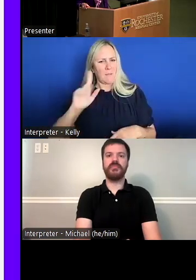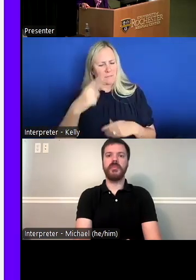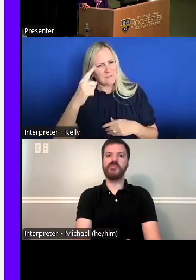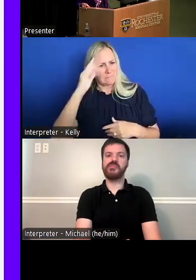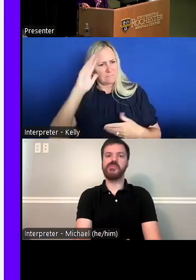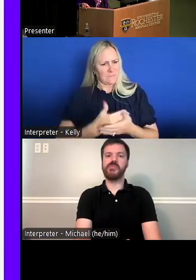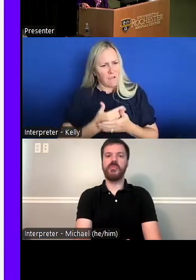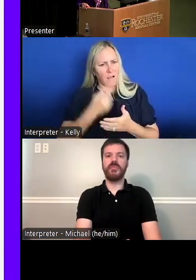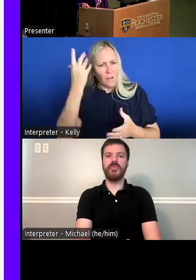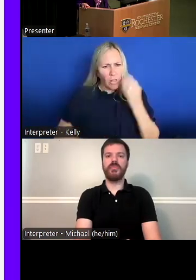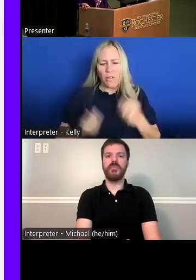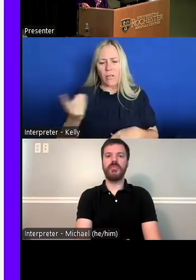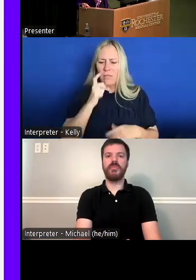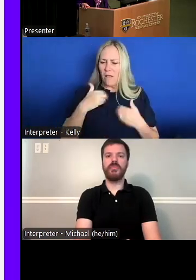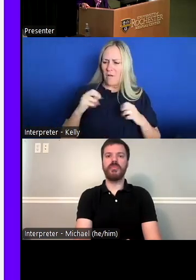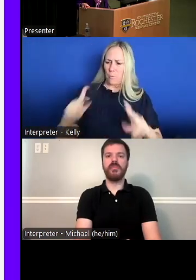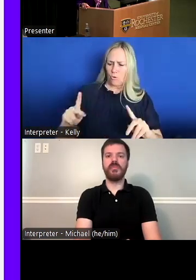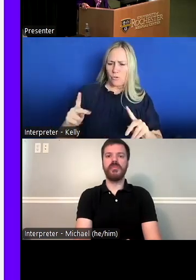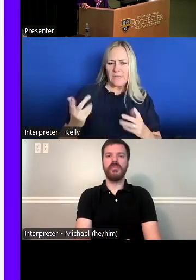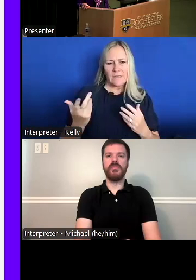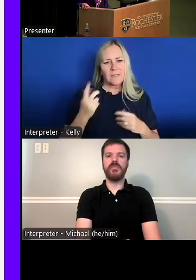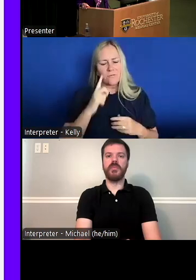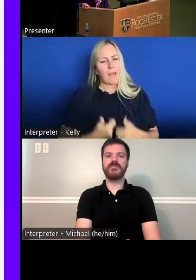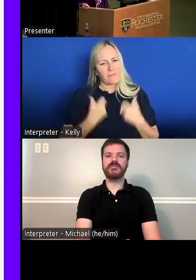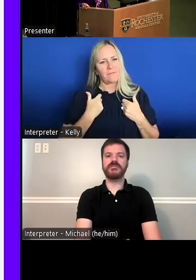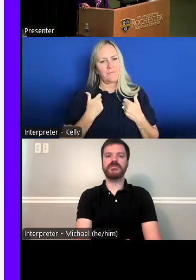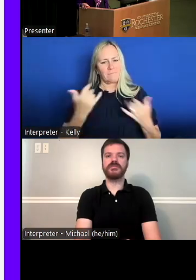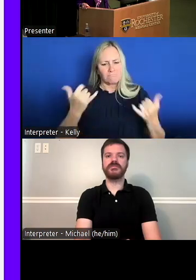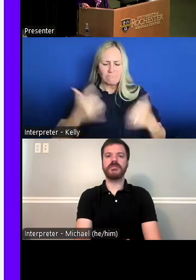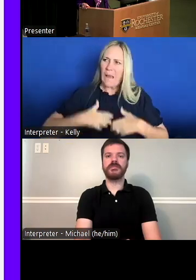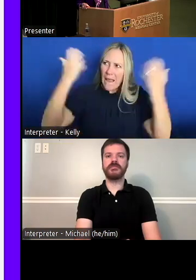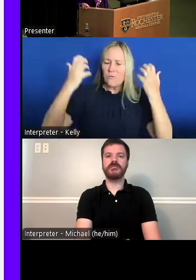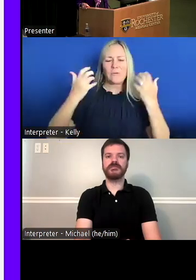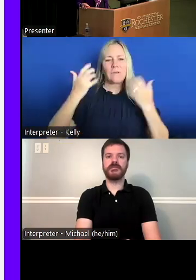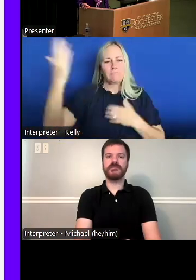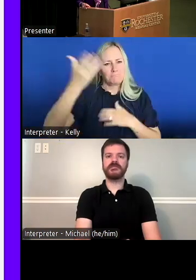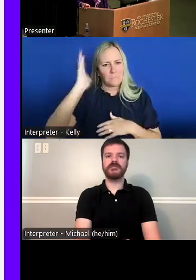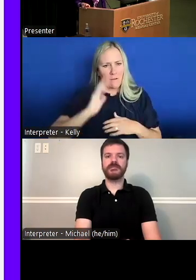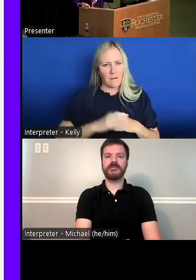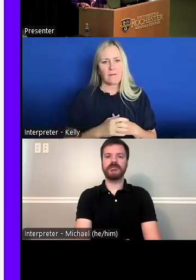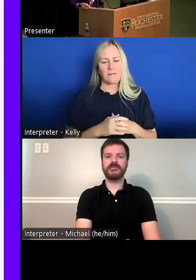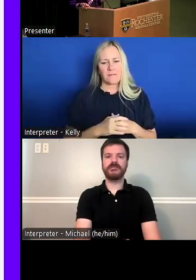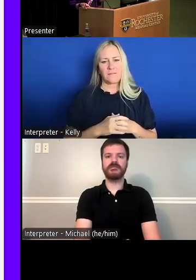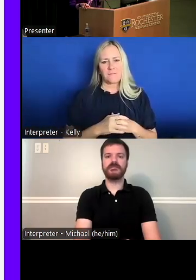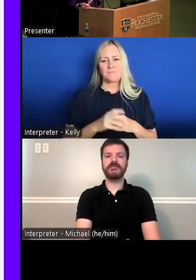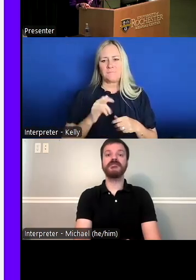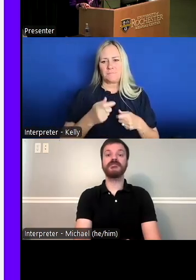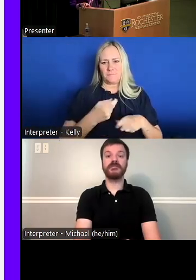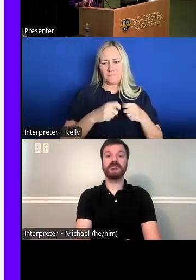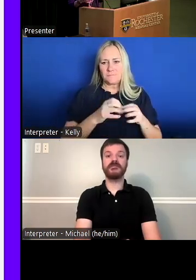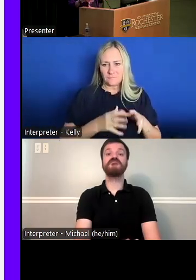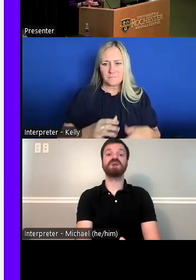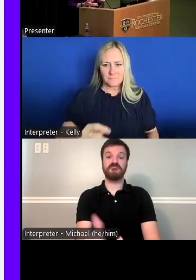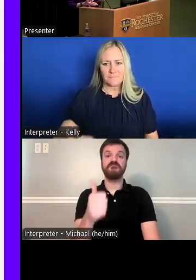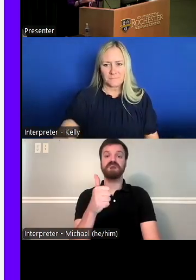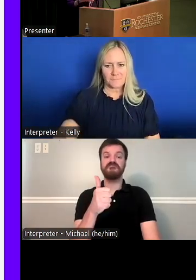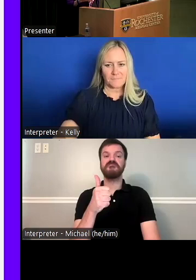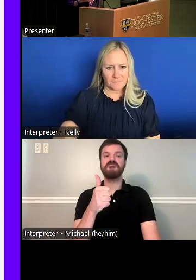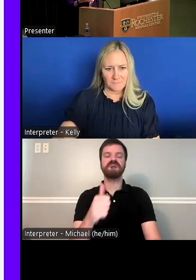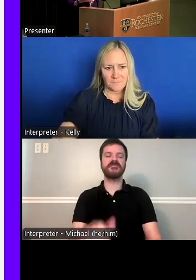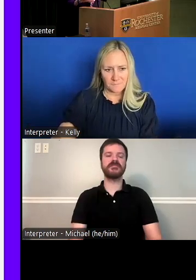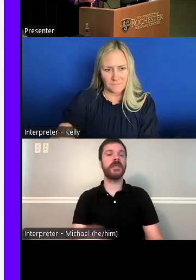have a chance at life I I am angry at God and those are situations where I can ask the questions